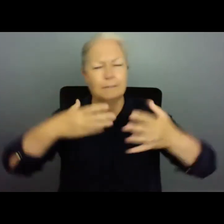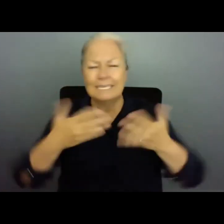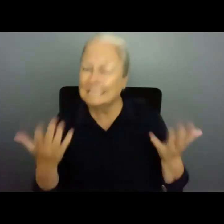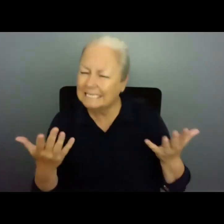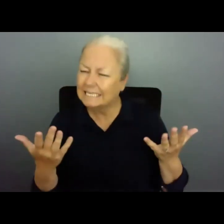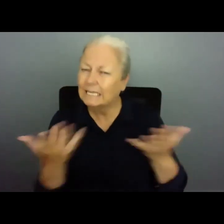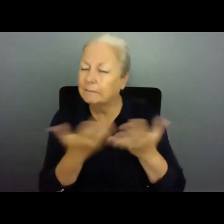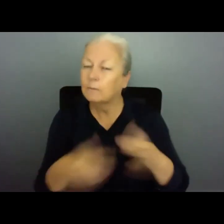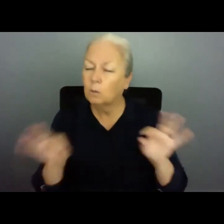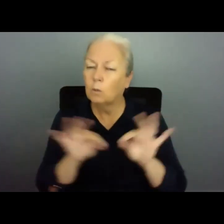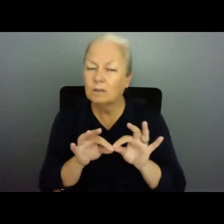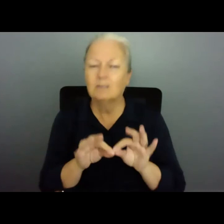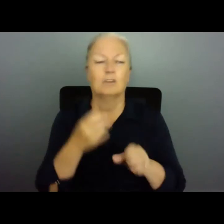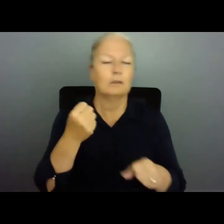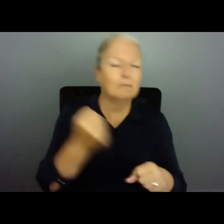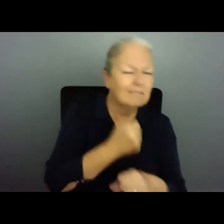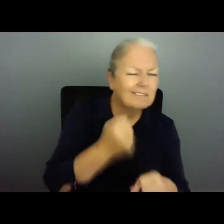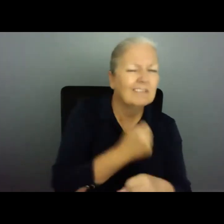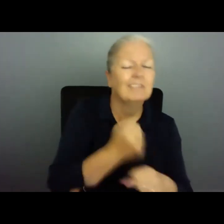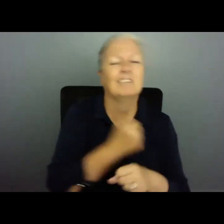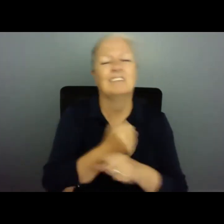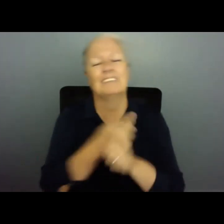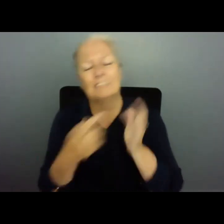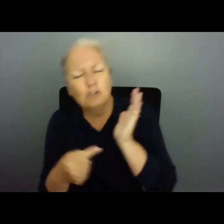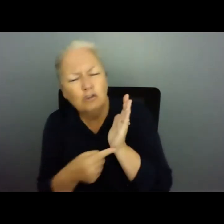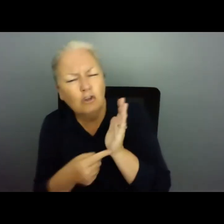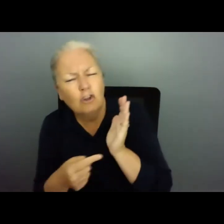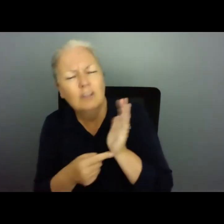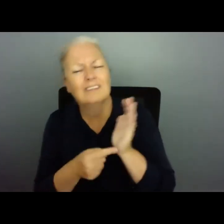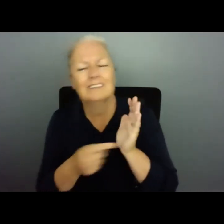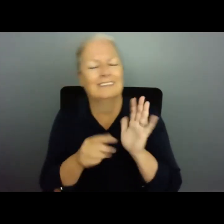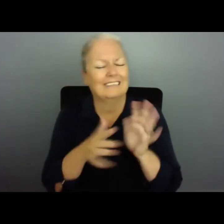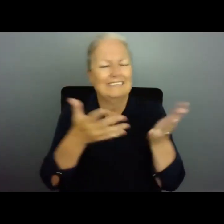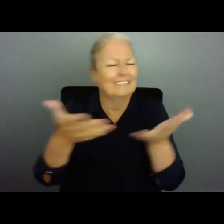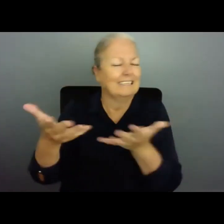and you know different educational pedagogies etc how does uh we how do we ensure that those